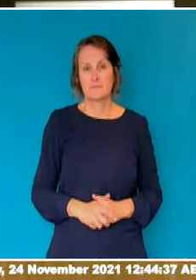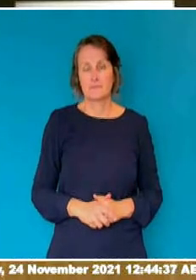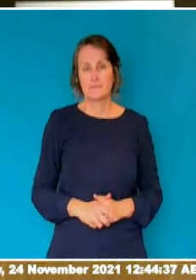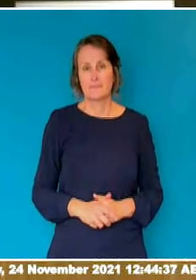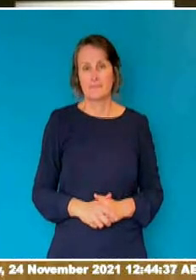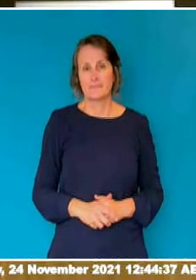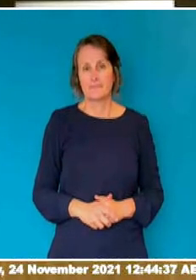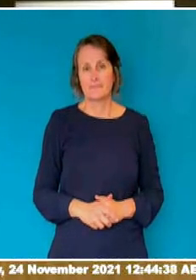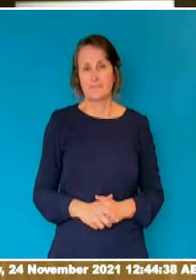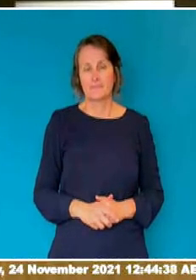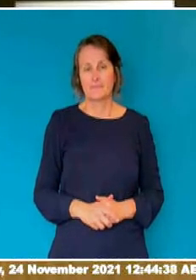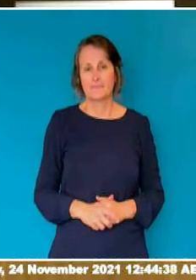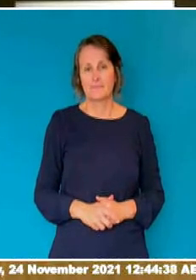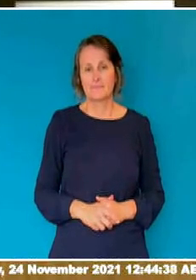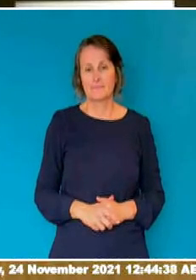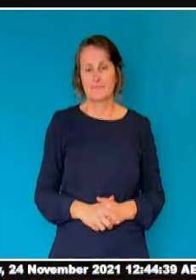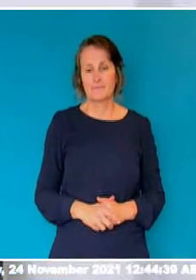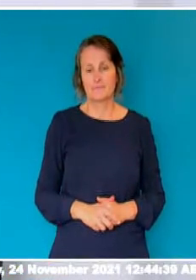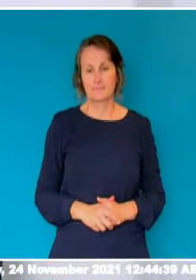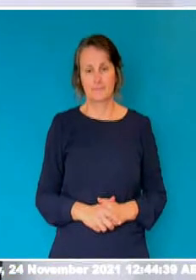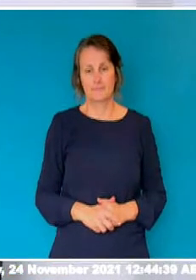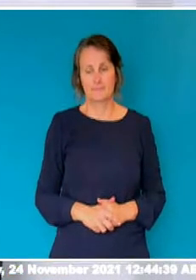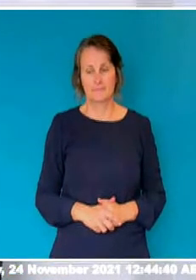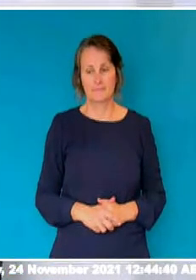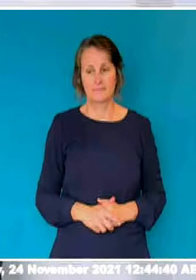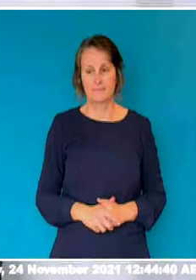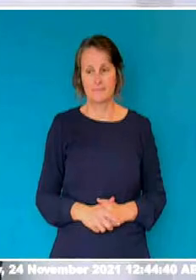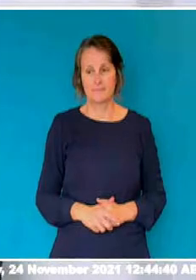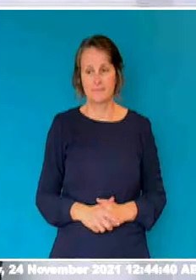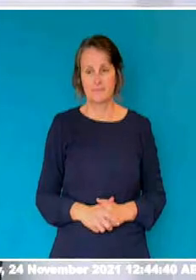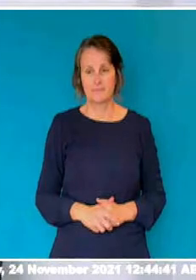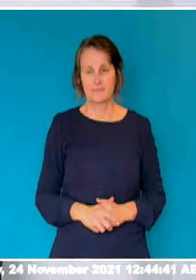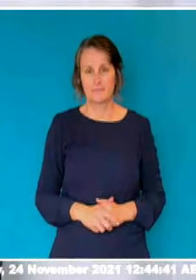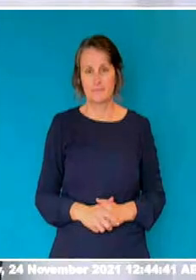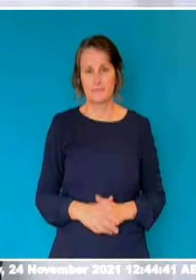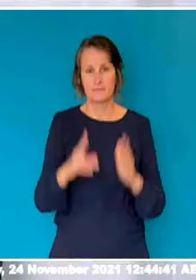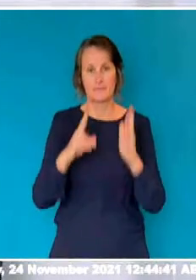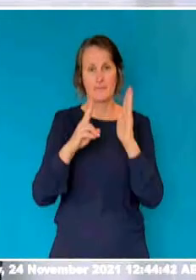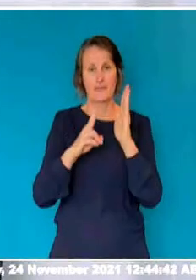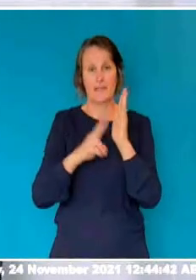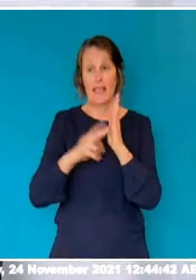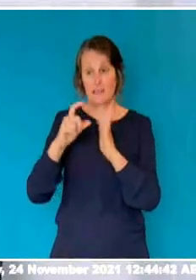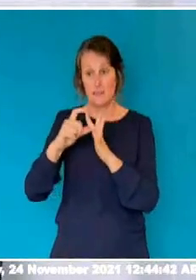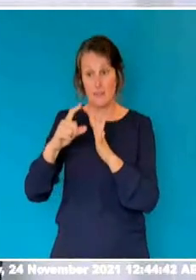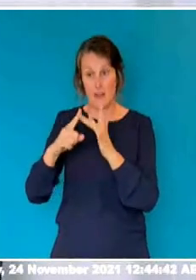Turning to you then, Mr Aikman, at paragraph 69 of your statementÂ